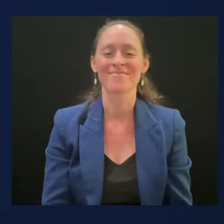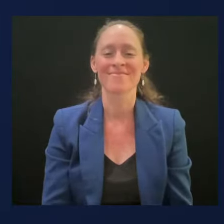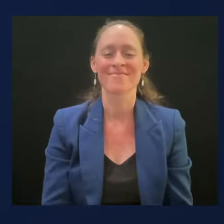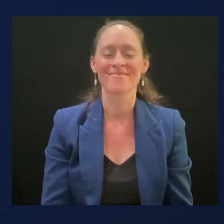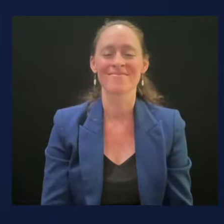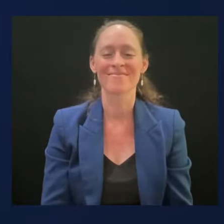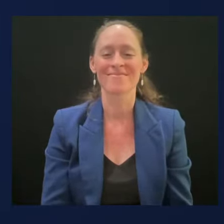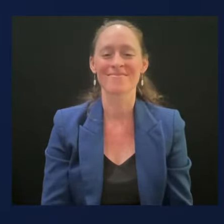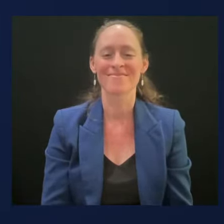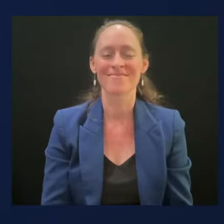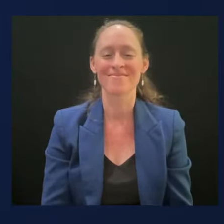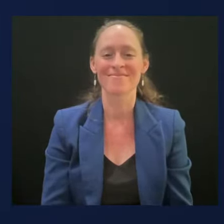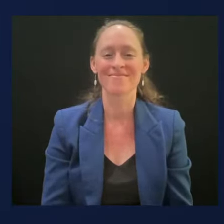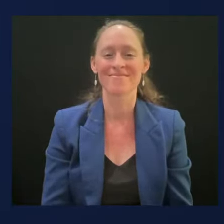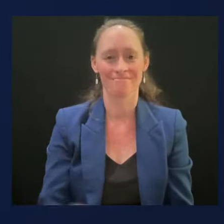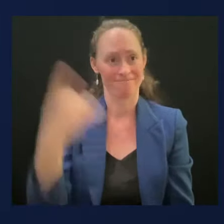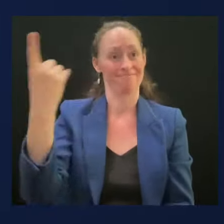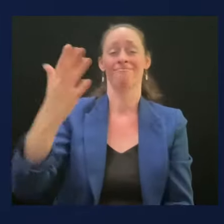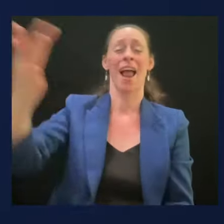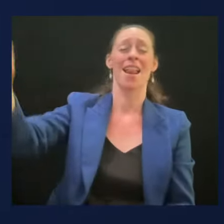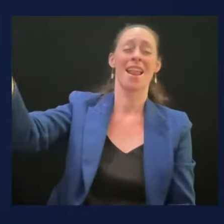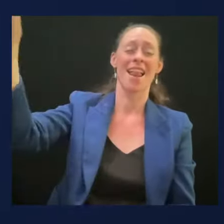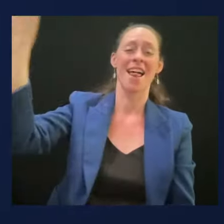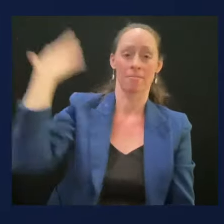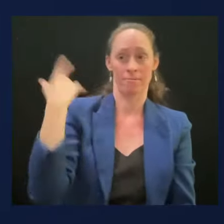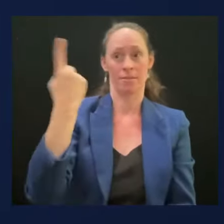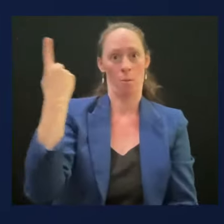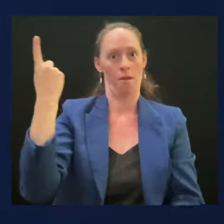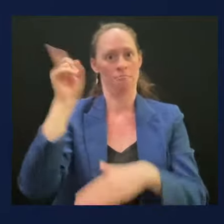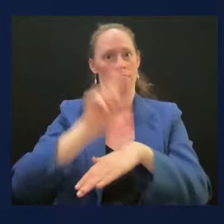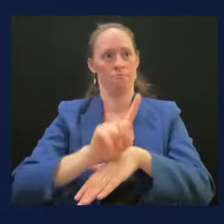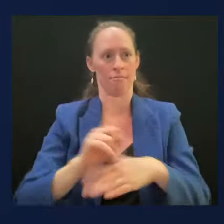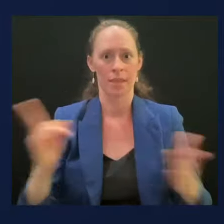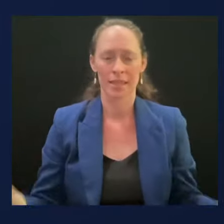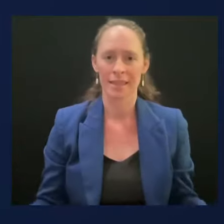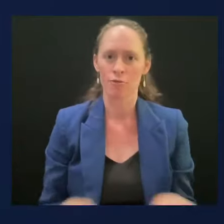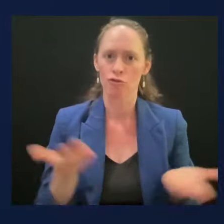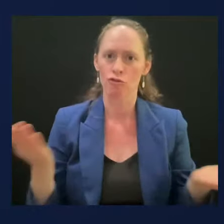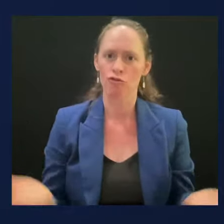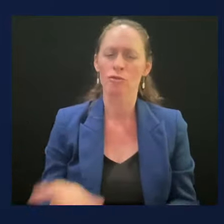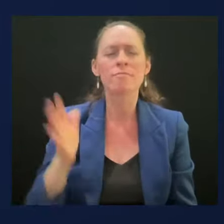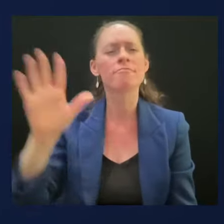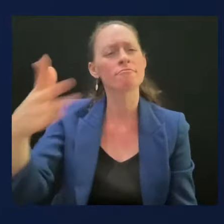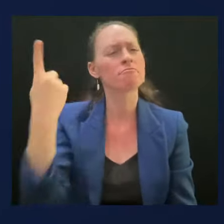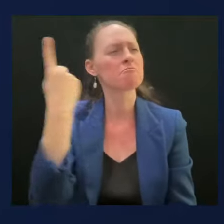What high motive led these brave souls, as General Garfield said, to welcome death?